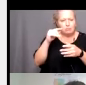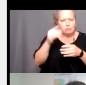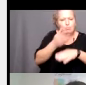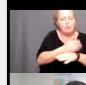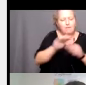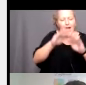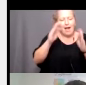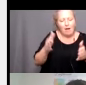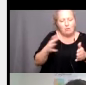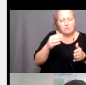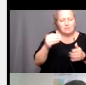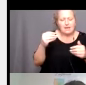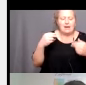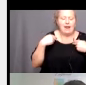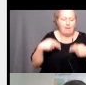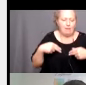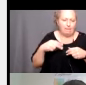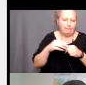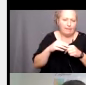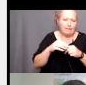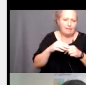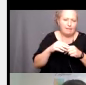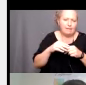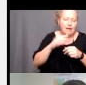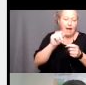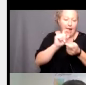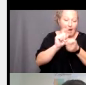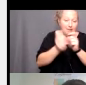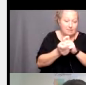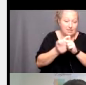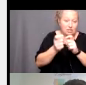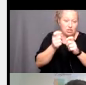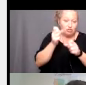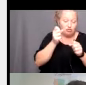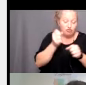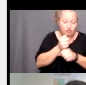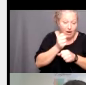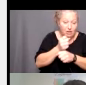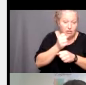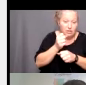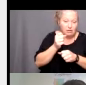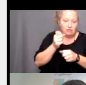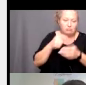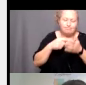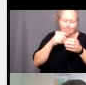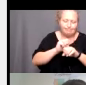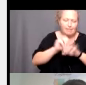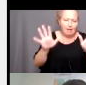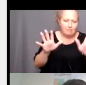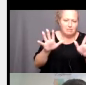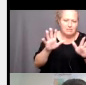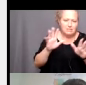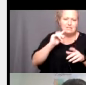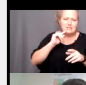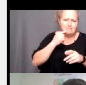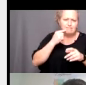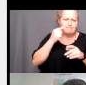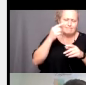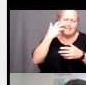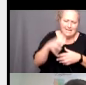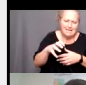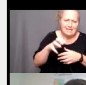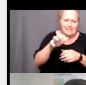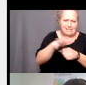During this update to the climate adaptation strategy, or it quickly became apparent that addressing extreme heat was an area where a special focus was needed.